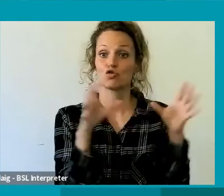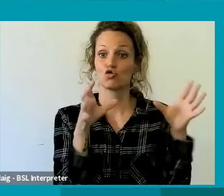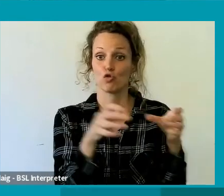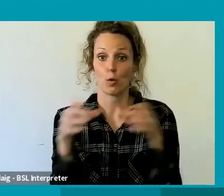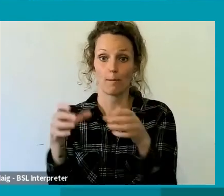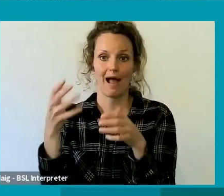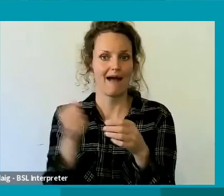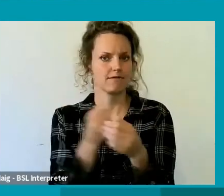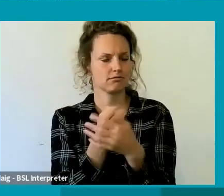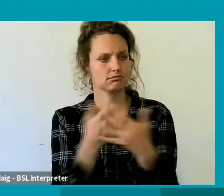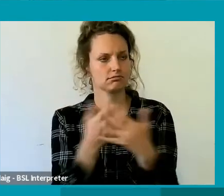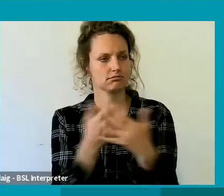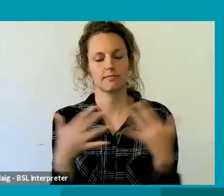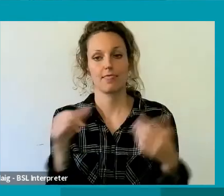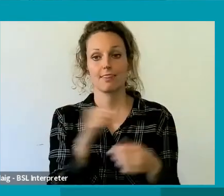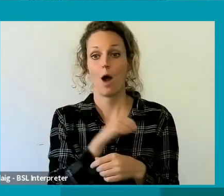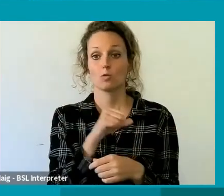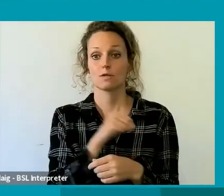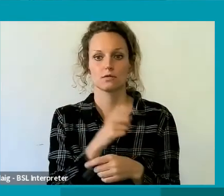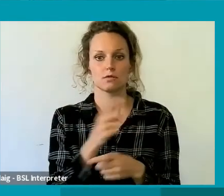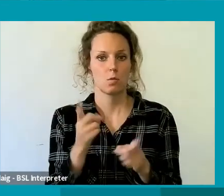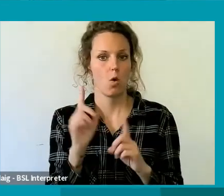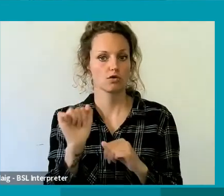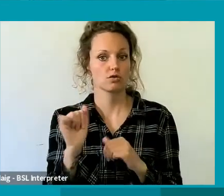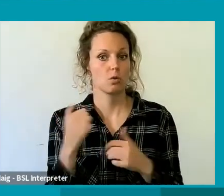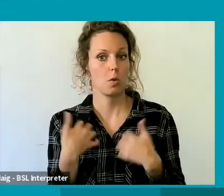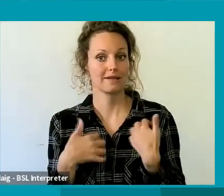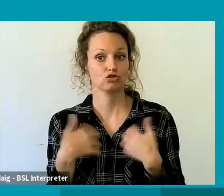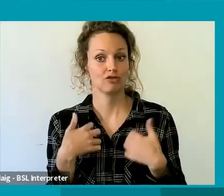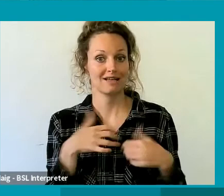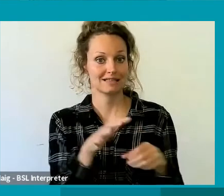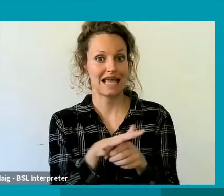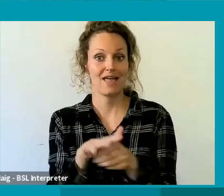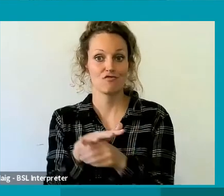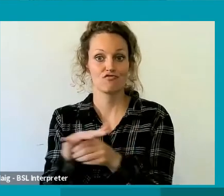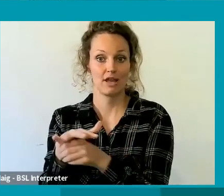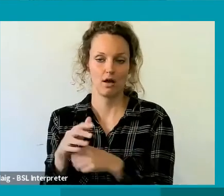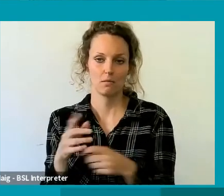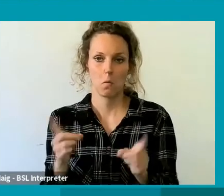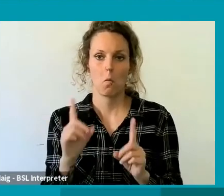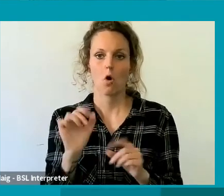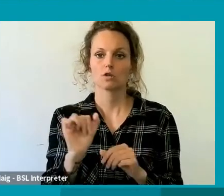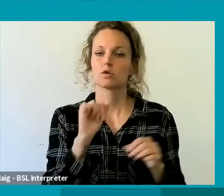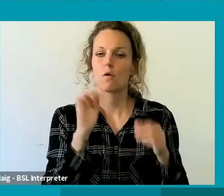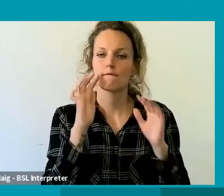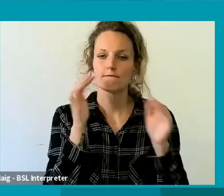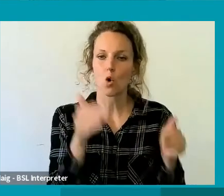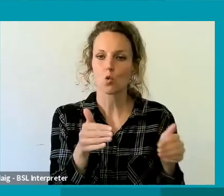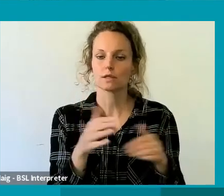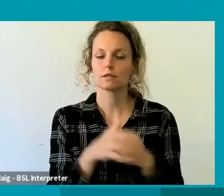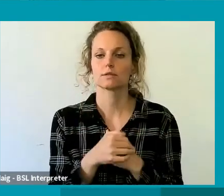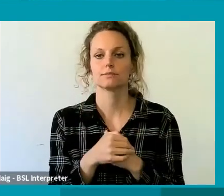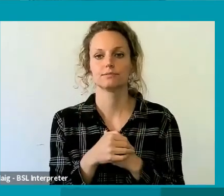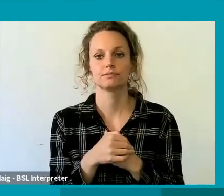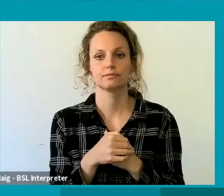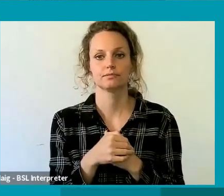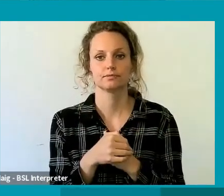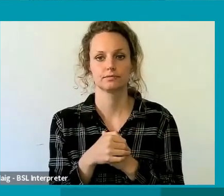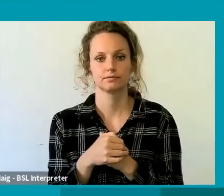What's your interest area? What's your focus? Why not join some LinkedIn groups or forums, start to